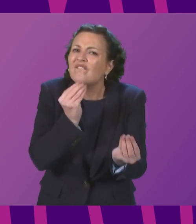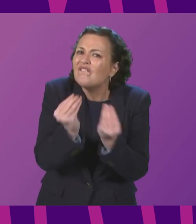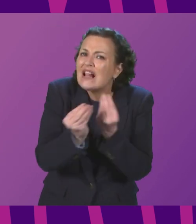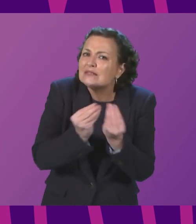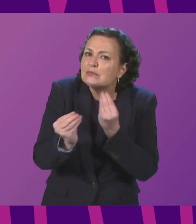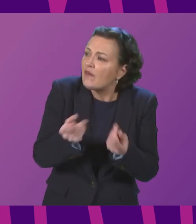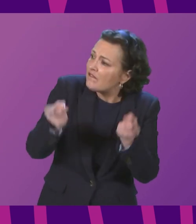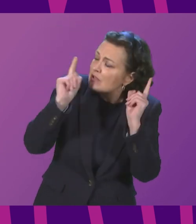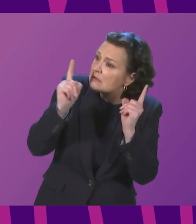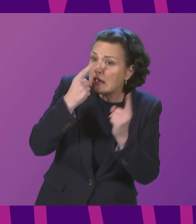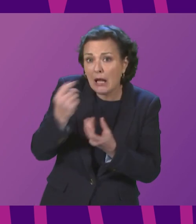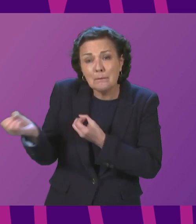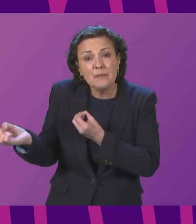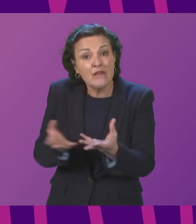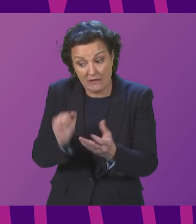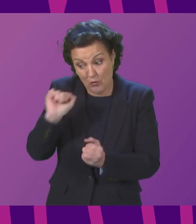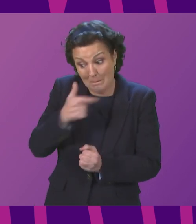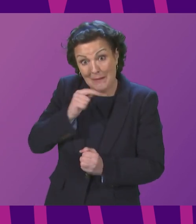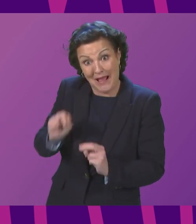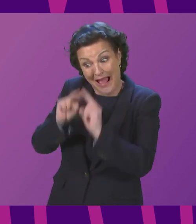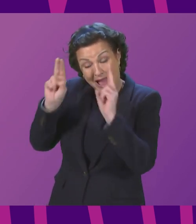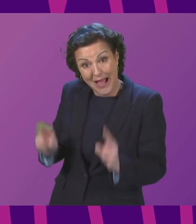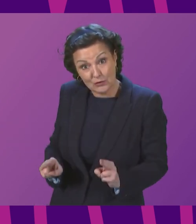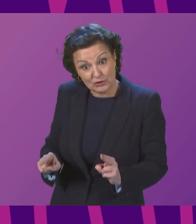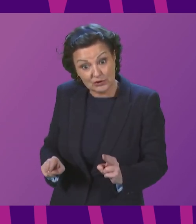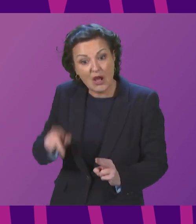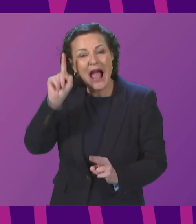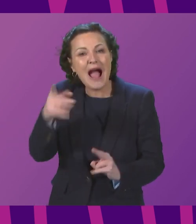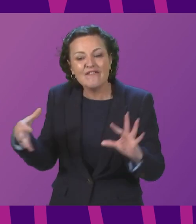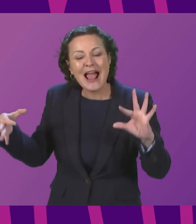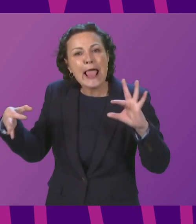First Minister provide to households where installation of linked systems is delayed